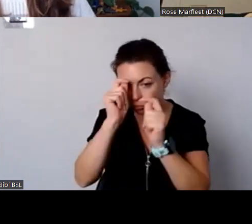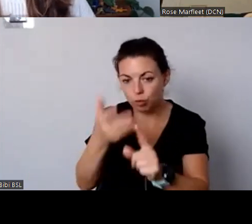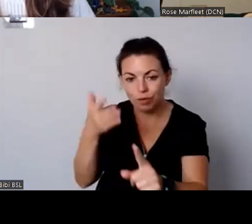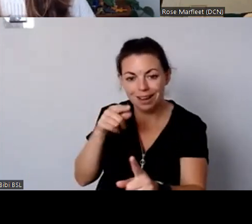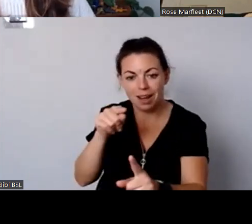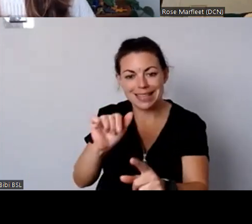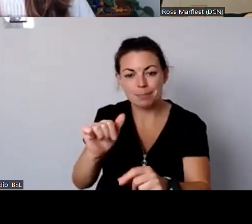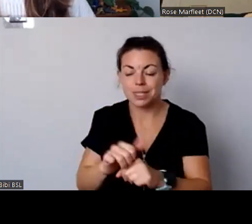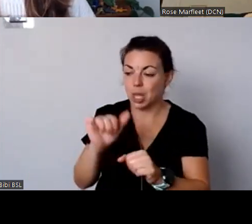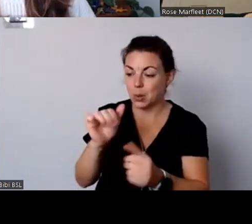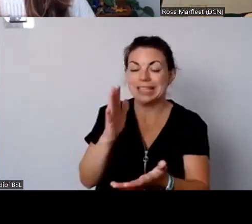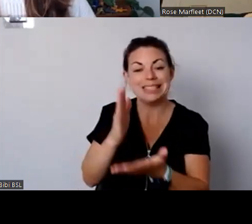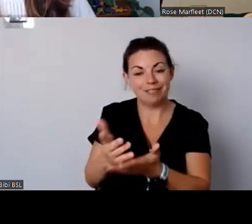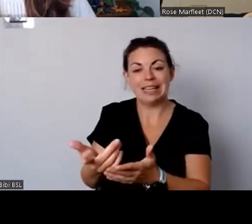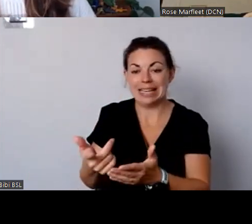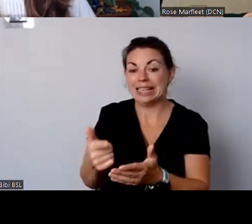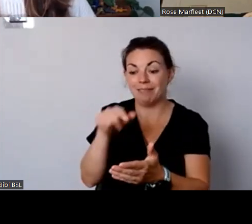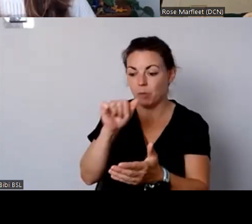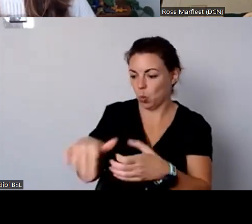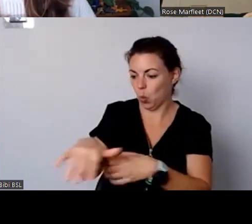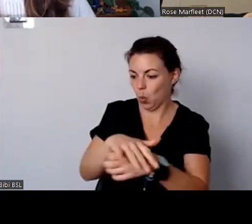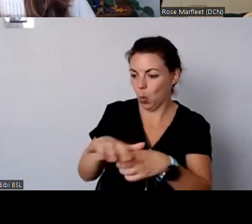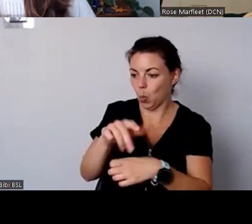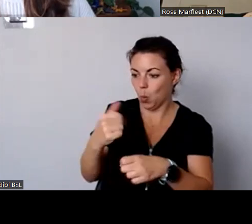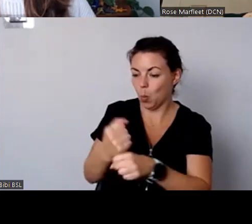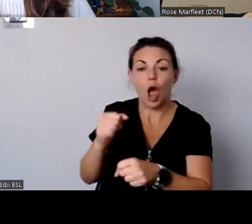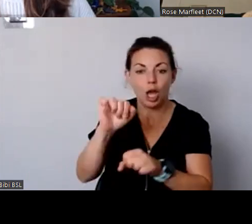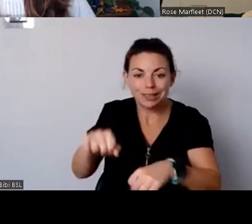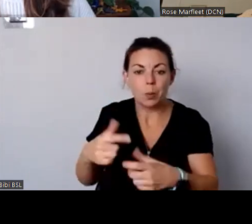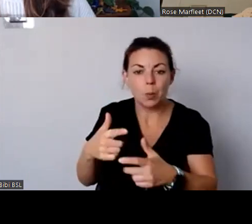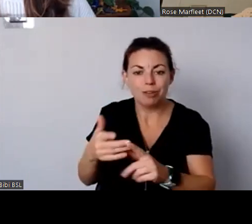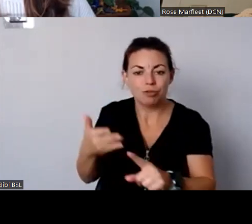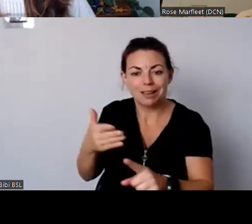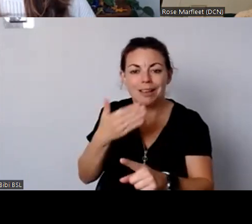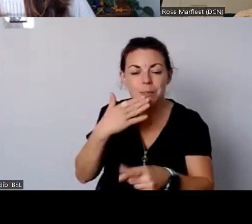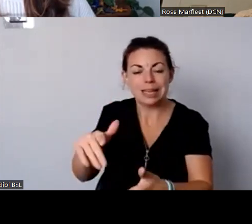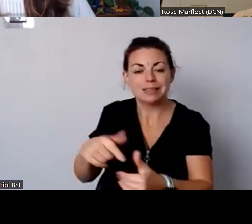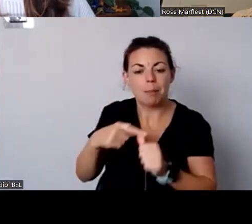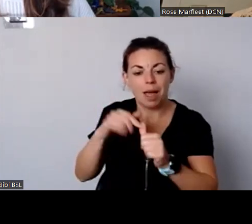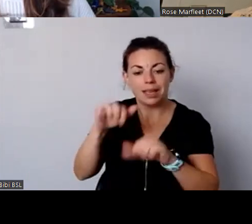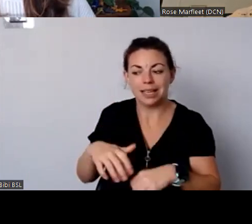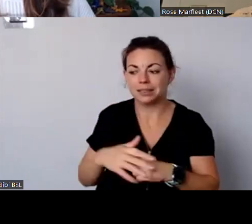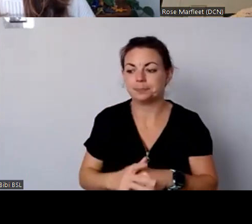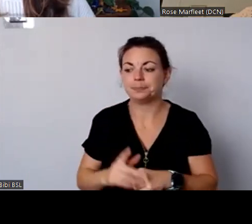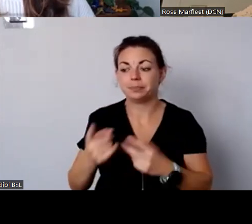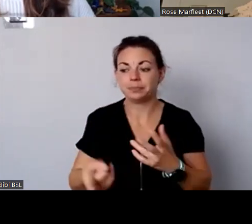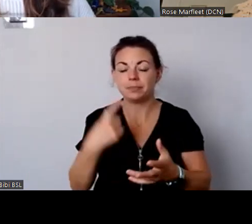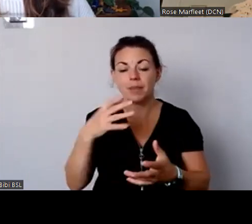Great. Helen has asked, I had help from the tech champions and that dramatically improved